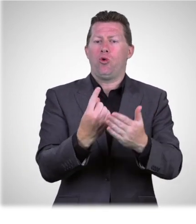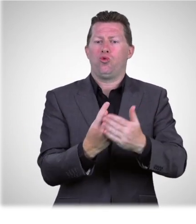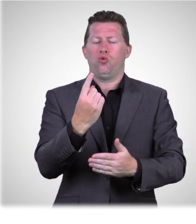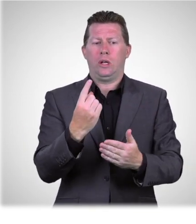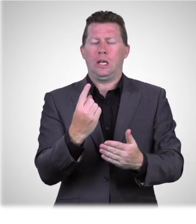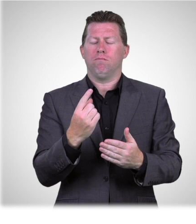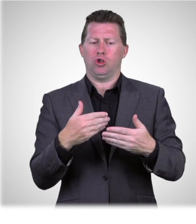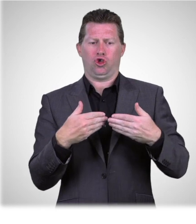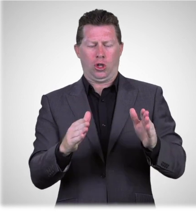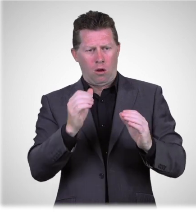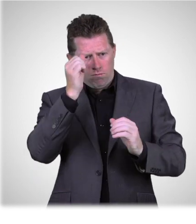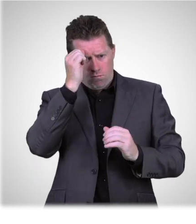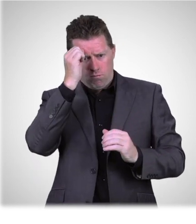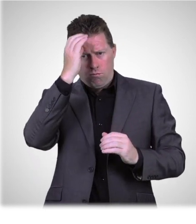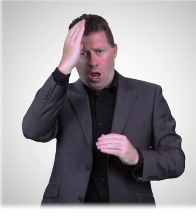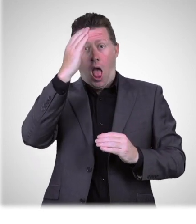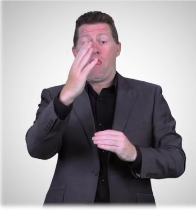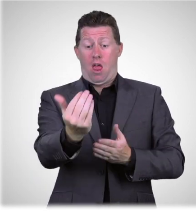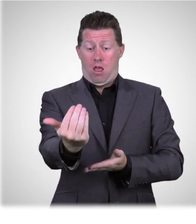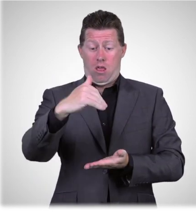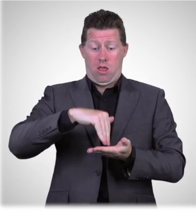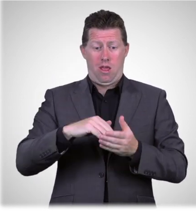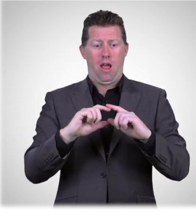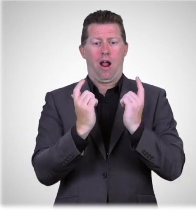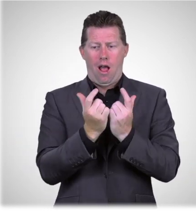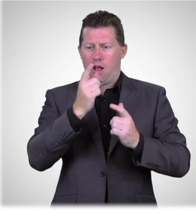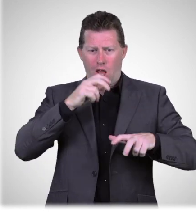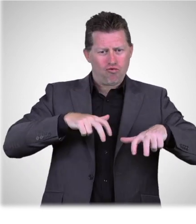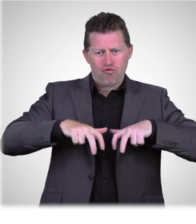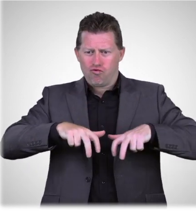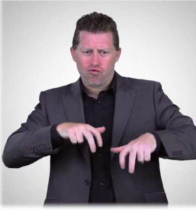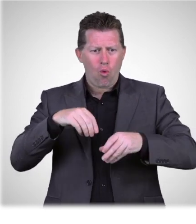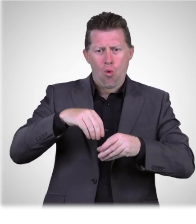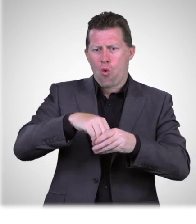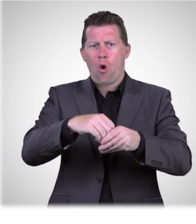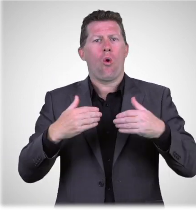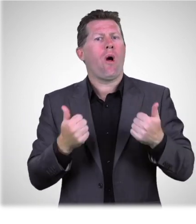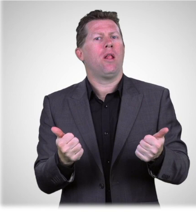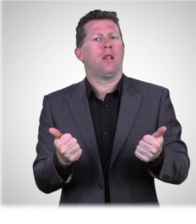knowledge needed to participate more fully in active learning activities in class. Creating